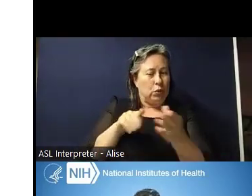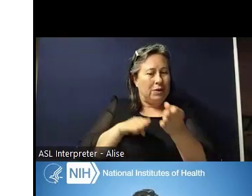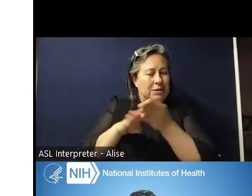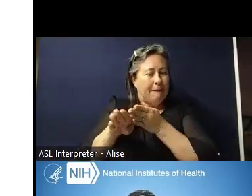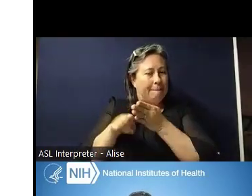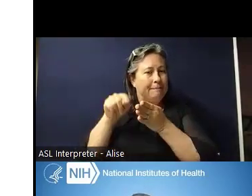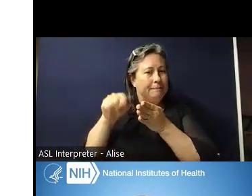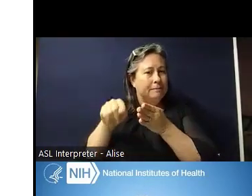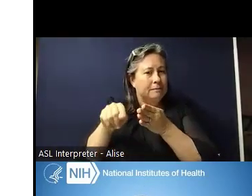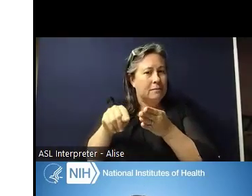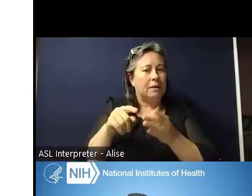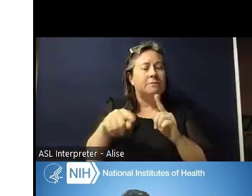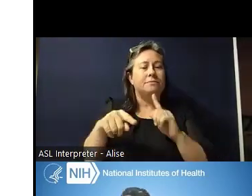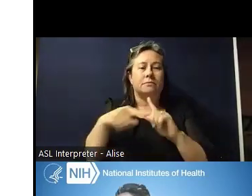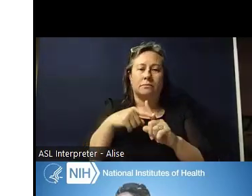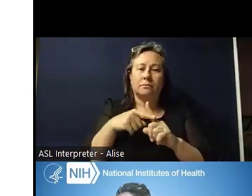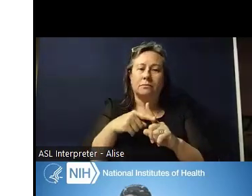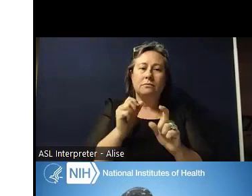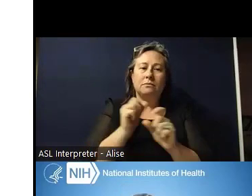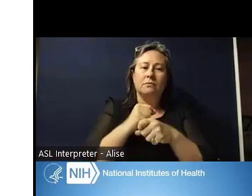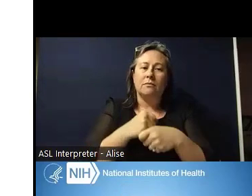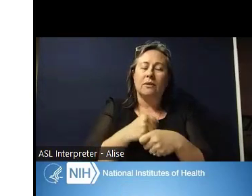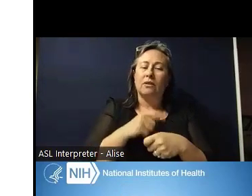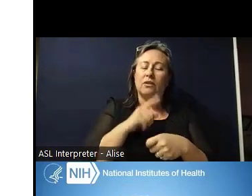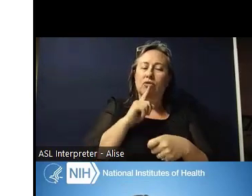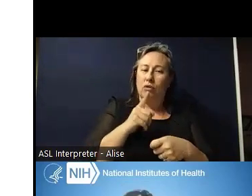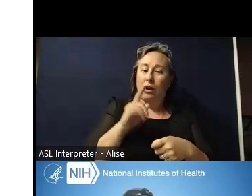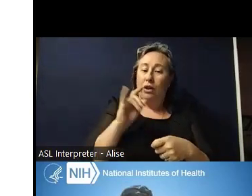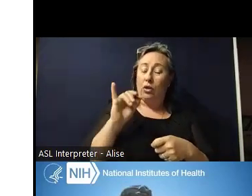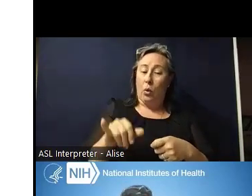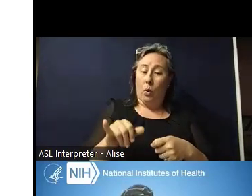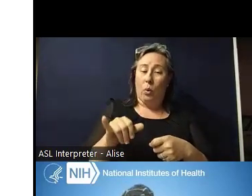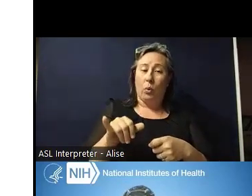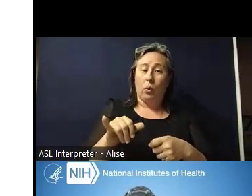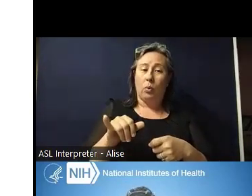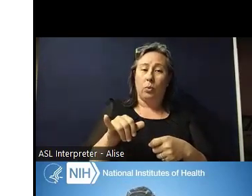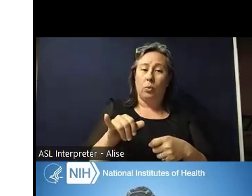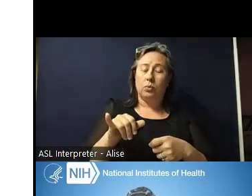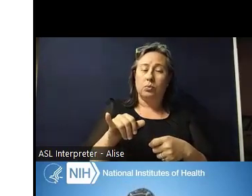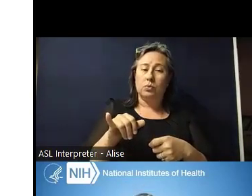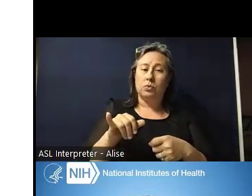that the requirements of those foreign organizations